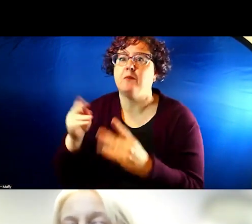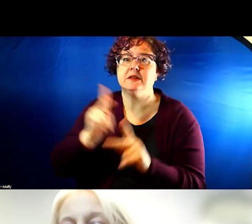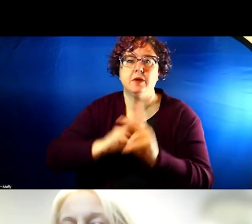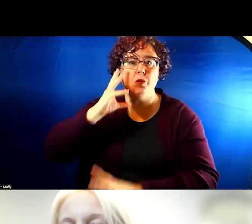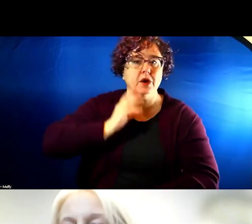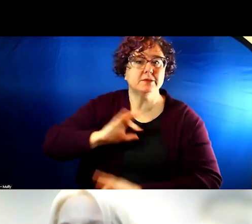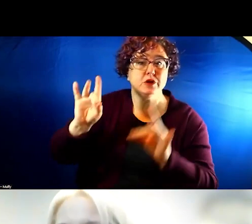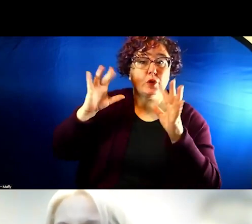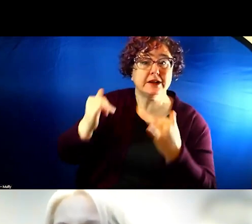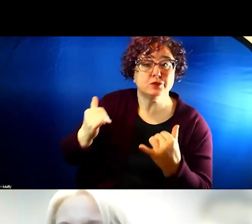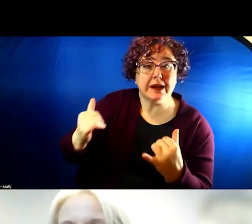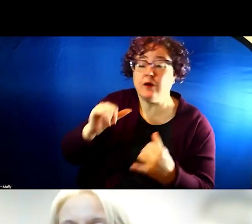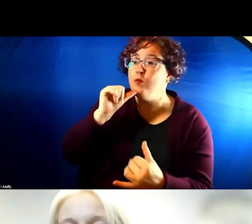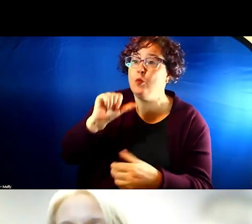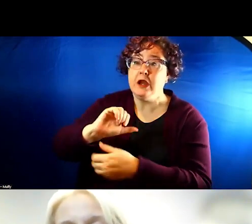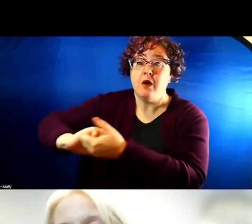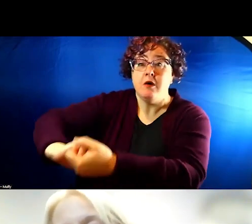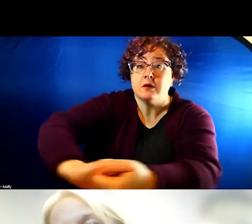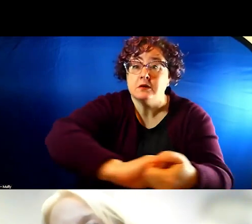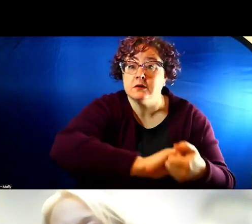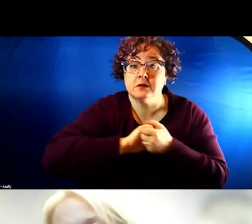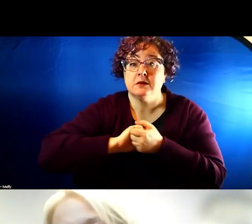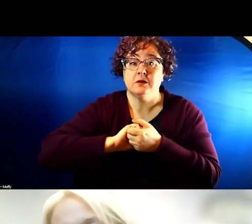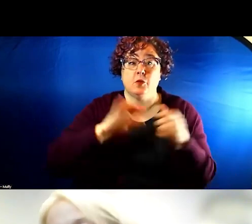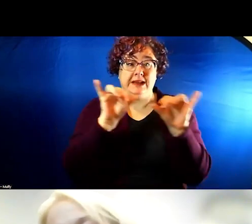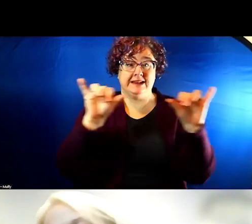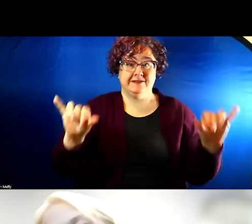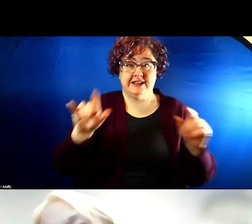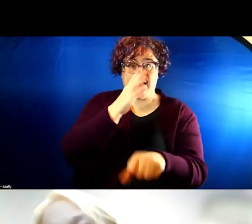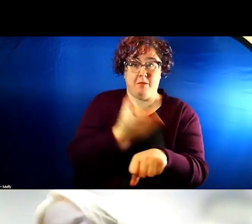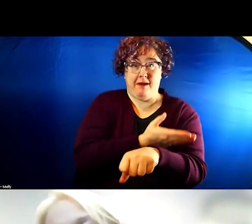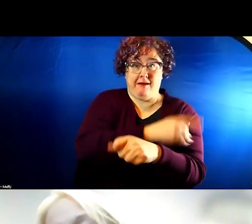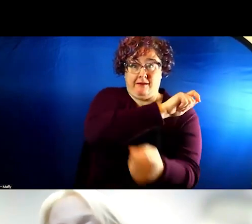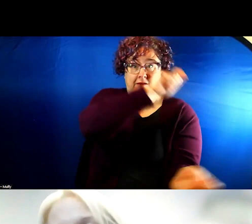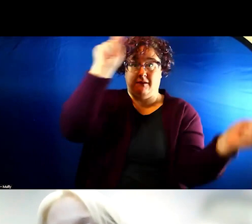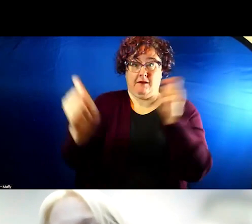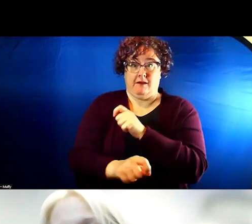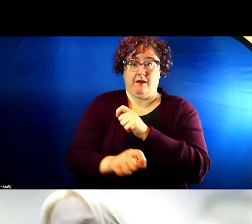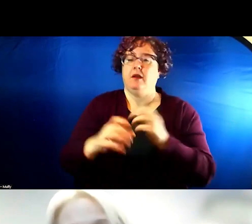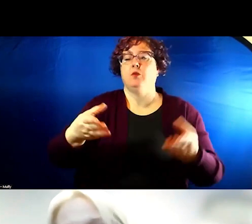DON'T WORK COLLABORATIVELY WITH THE TRANSFORMATION, WE WILL NOT MEET THE GOALS.